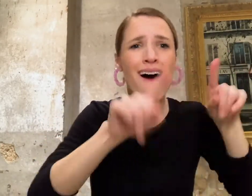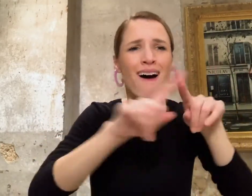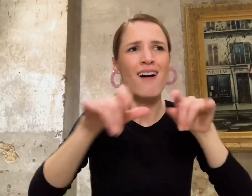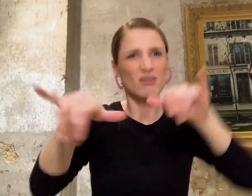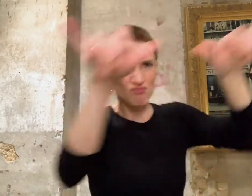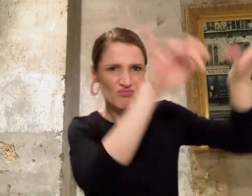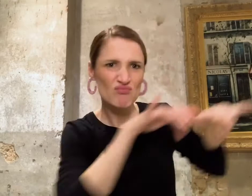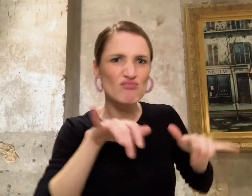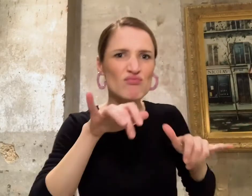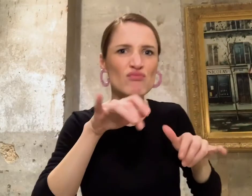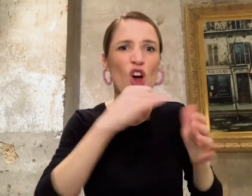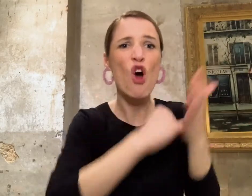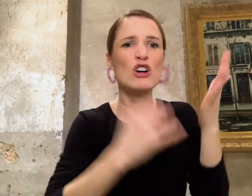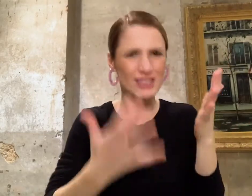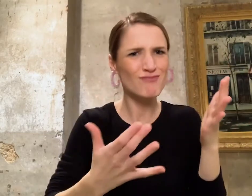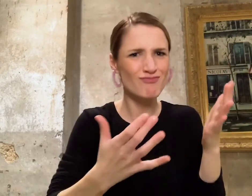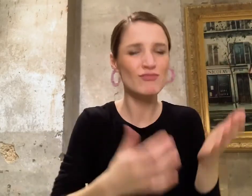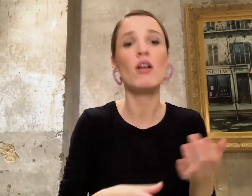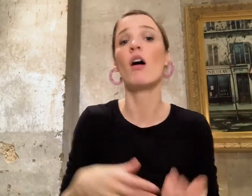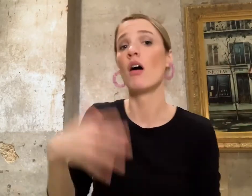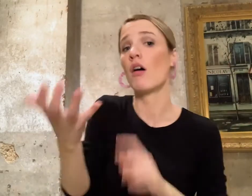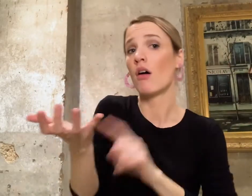the same artistic standards as other artists.